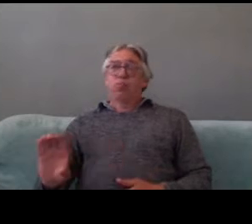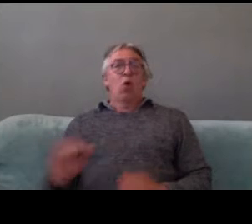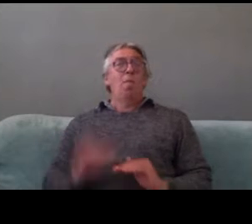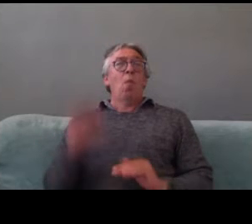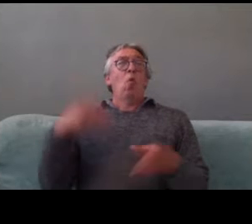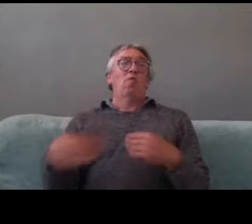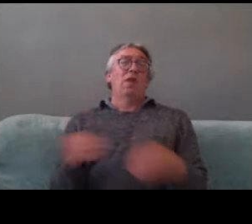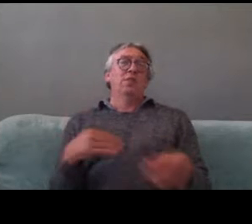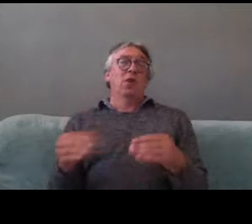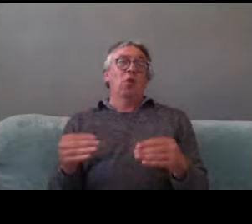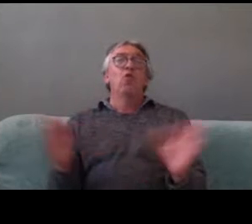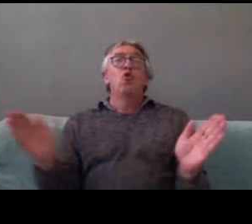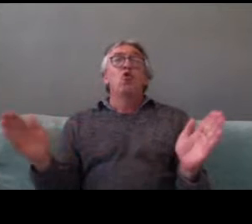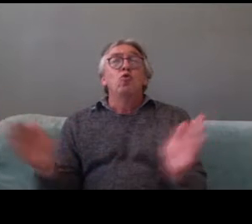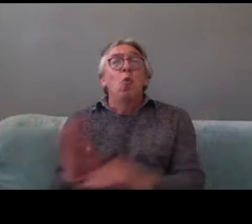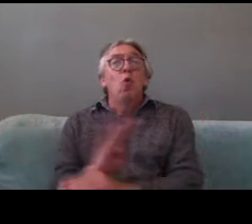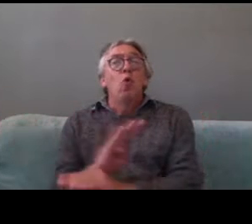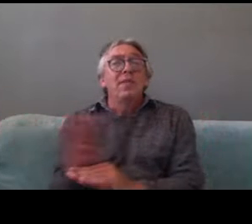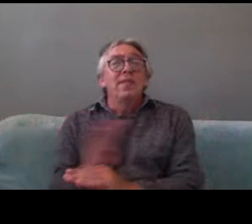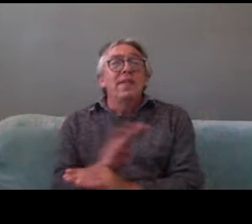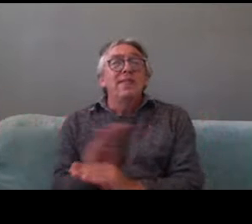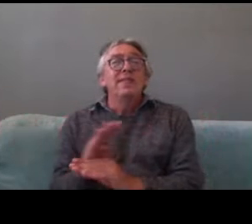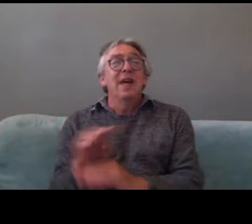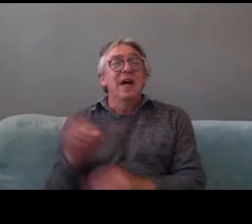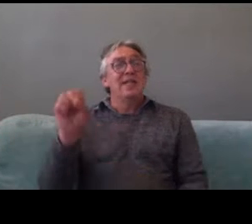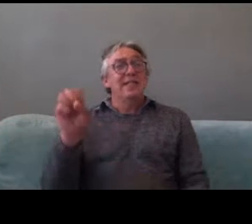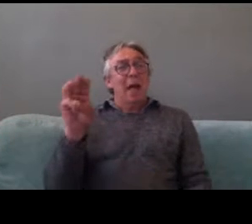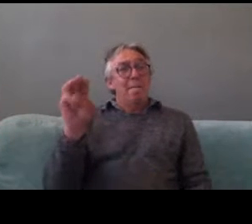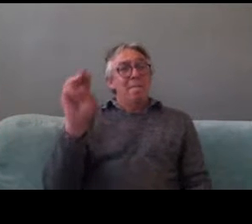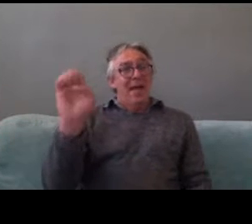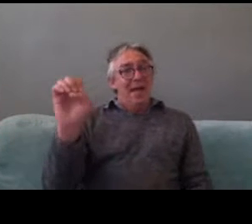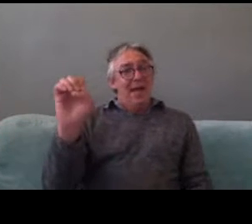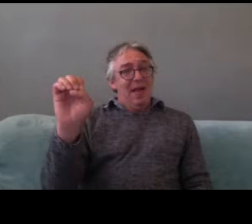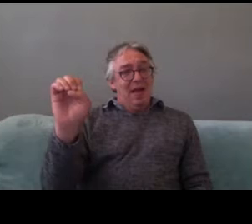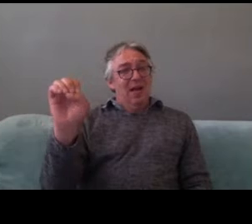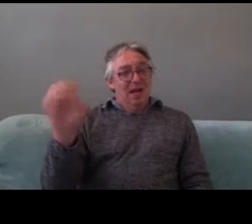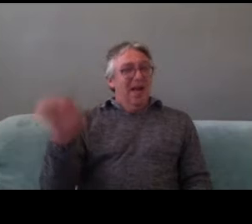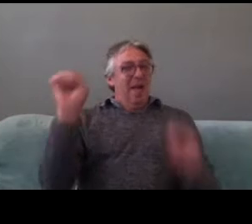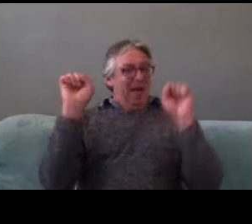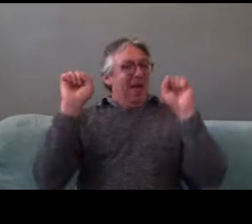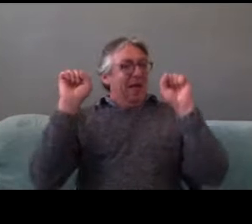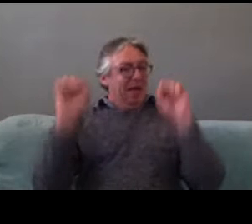And also the financial instruments, a specific part of the ERDF can be used